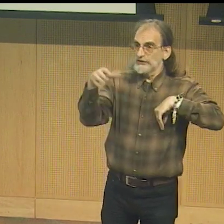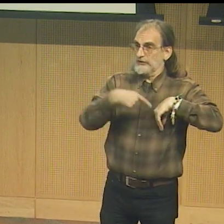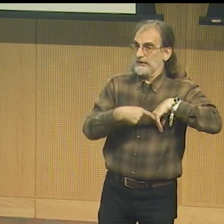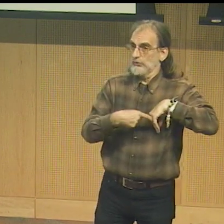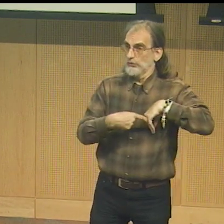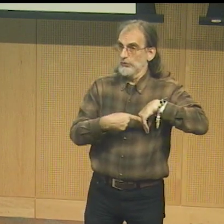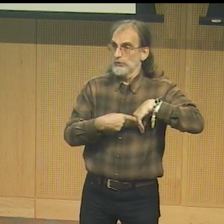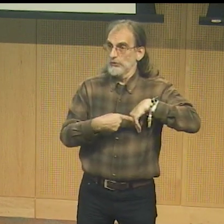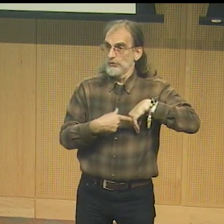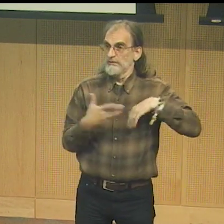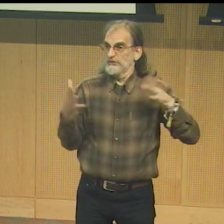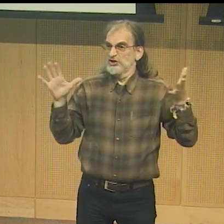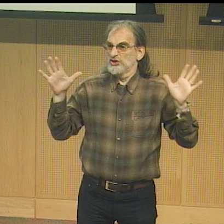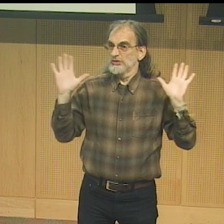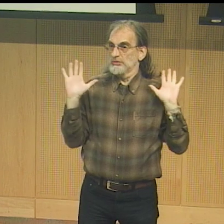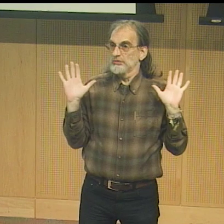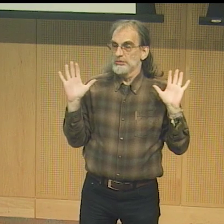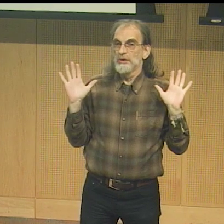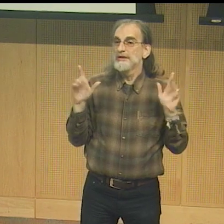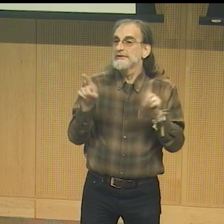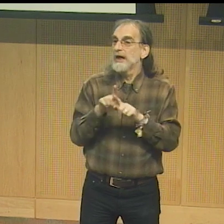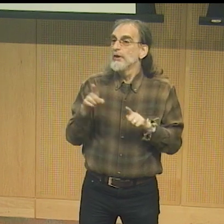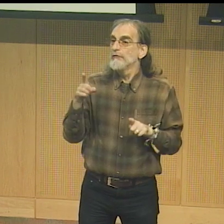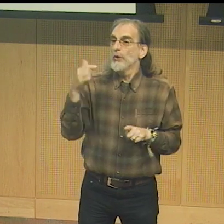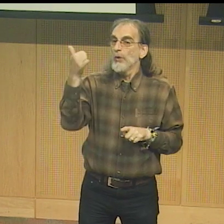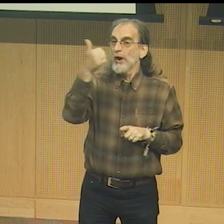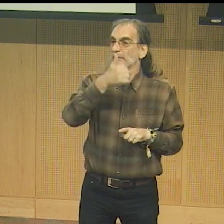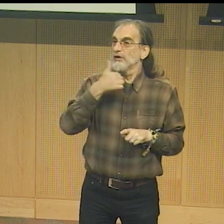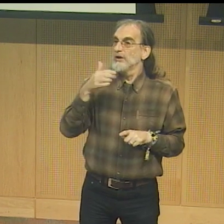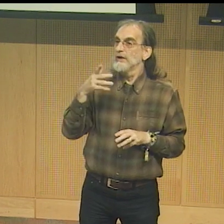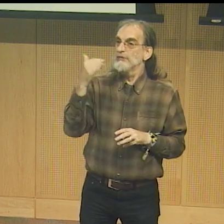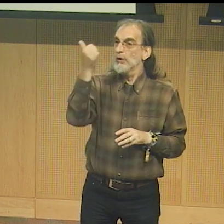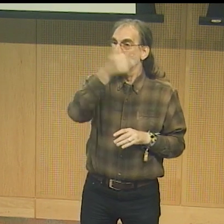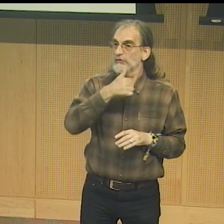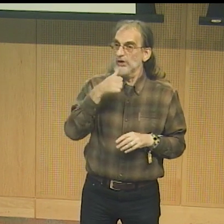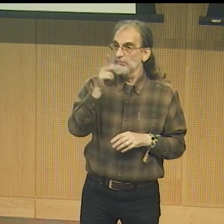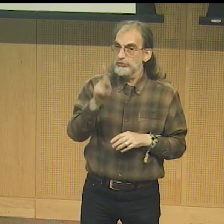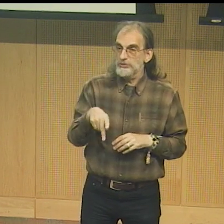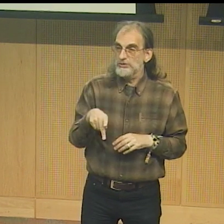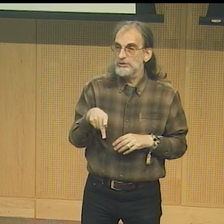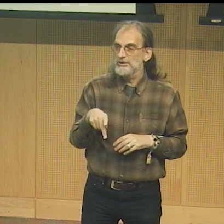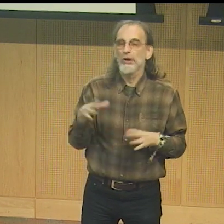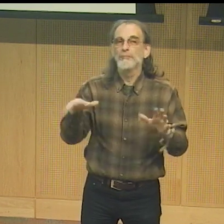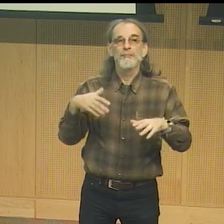behave in culturally deaf ways. I'm simply talking about the aspect of growing up